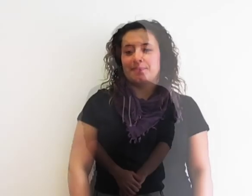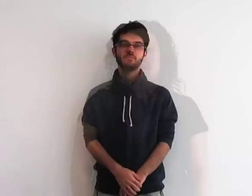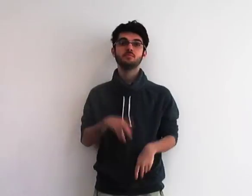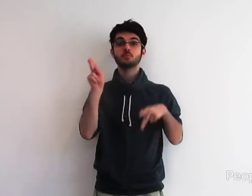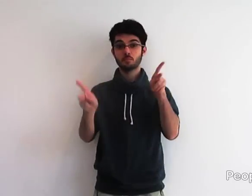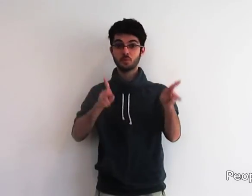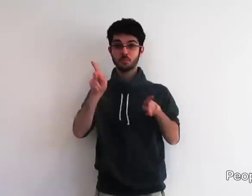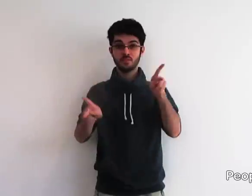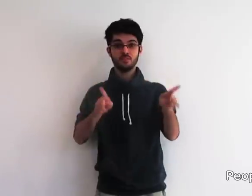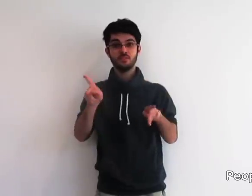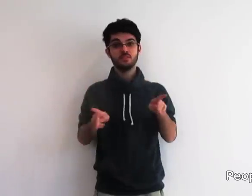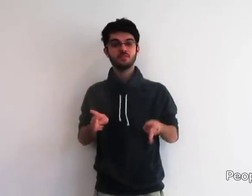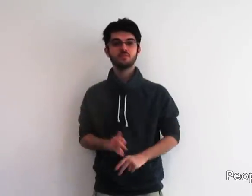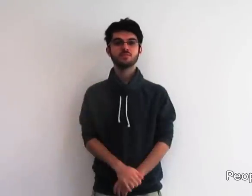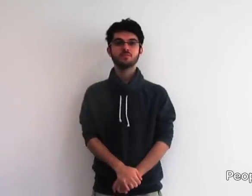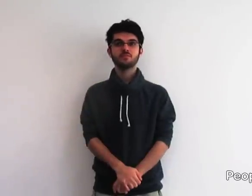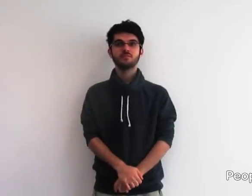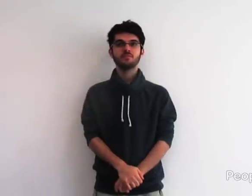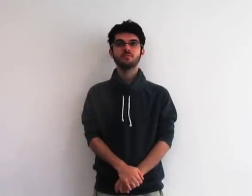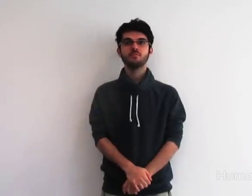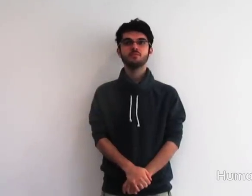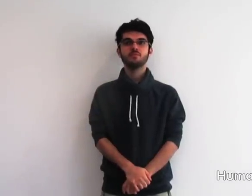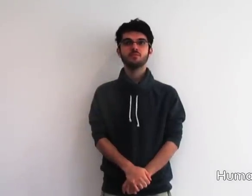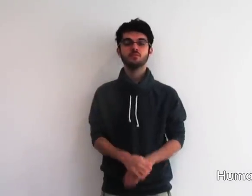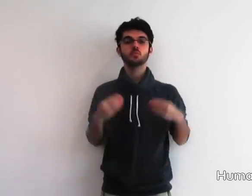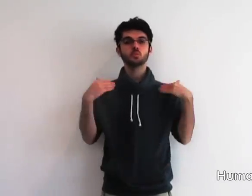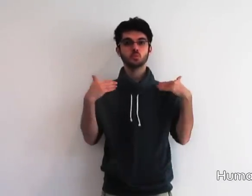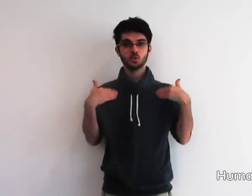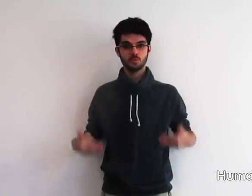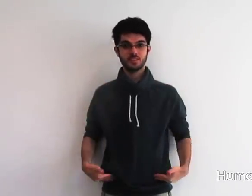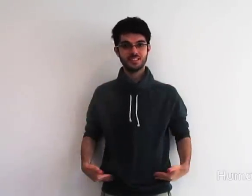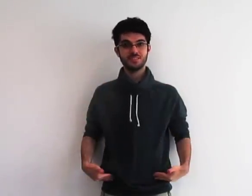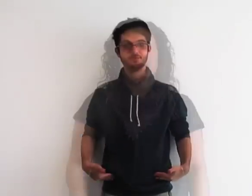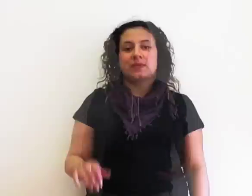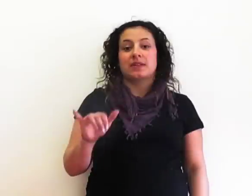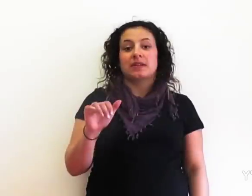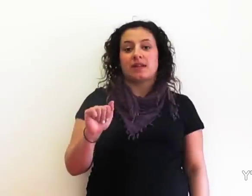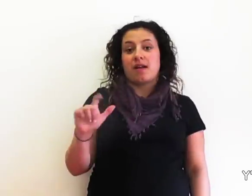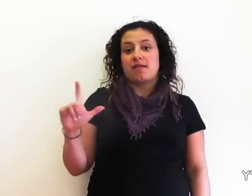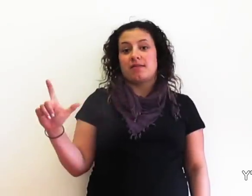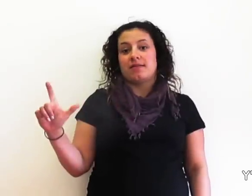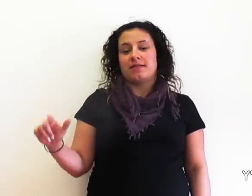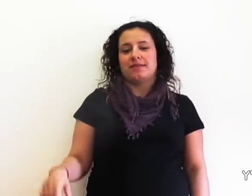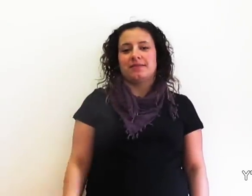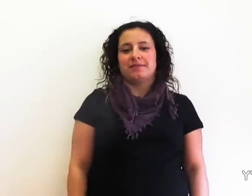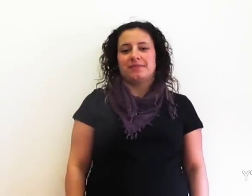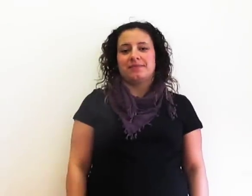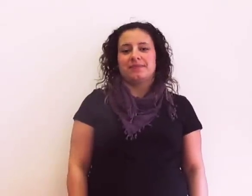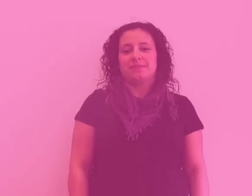PEOPLE HUMANS Y'ALL